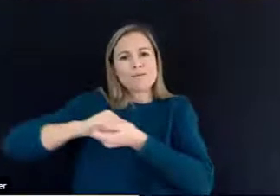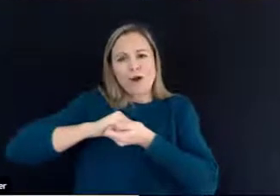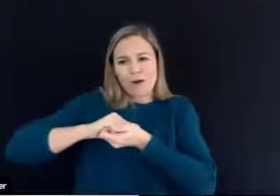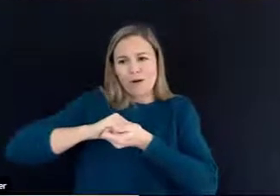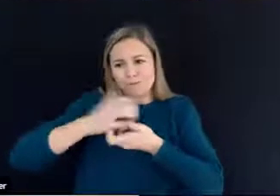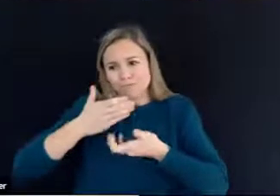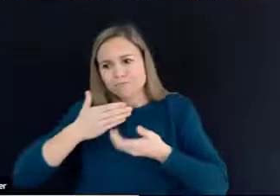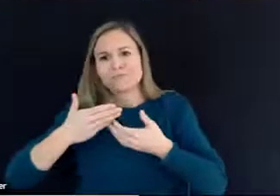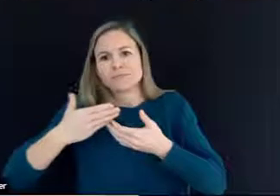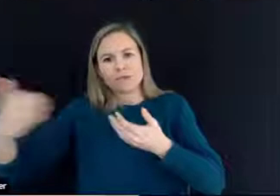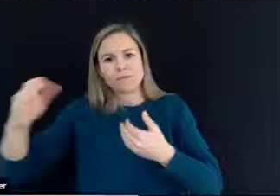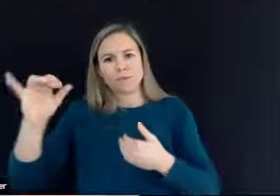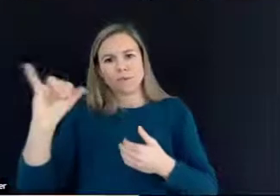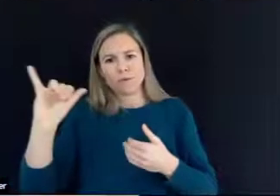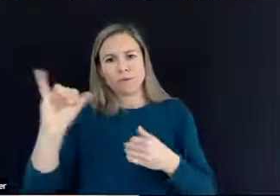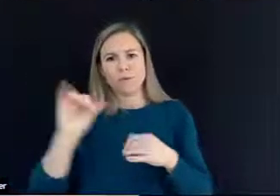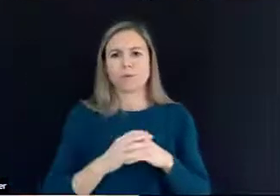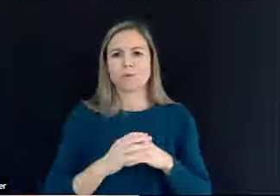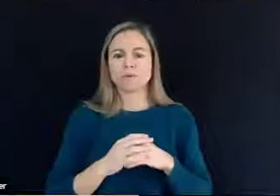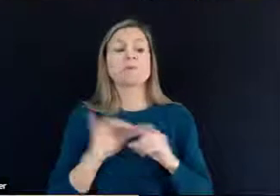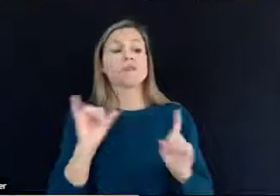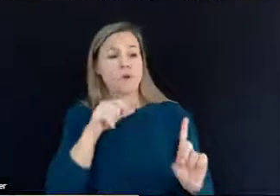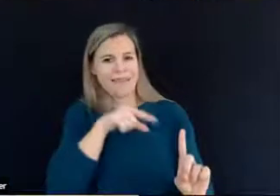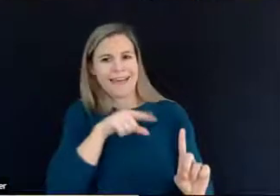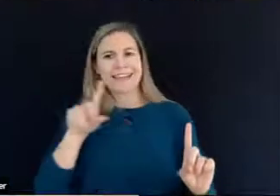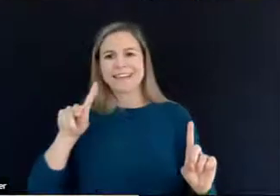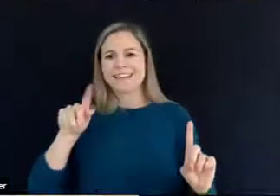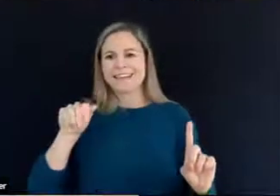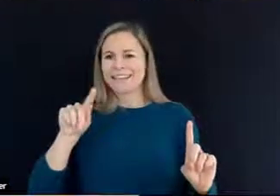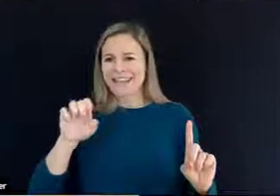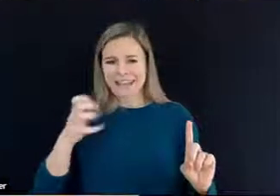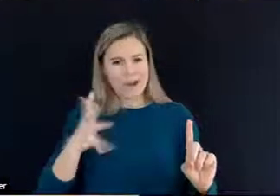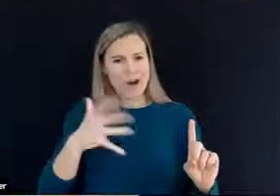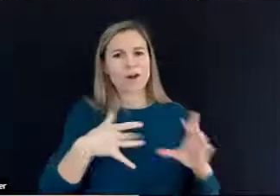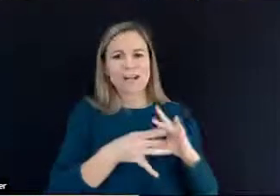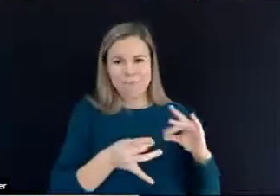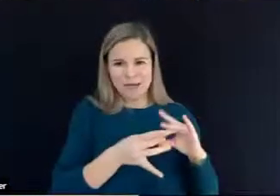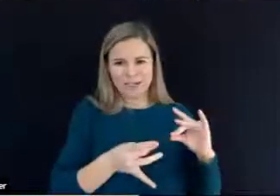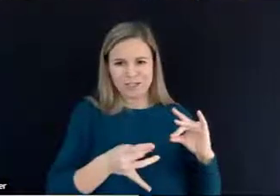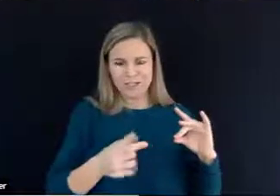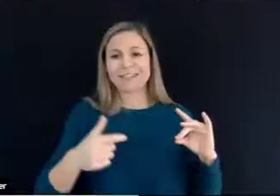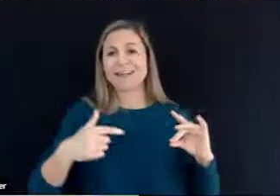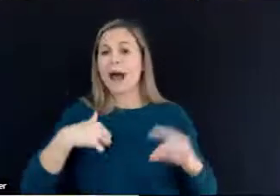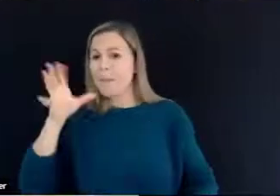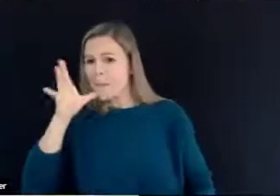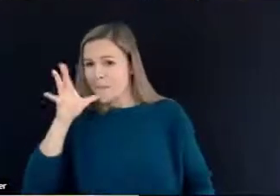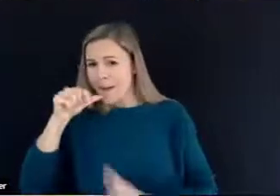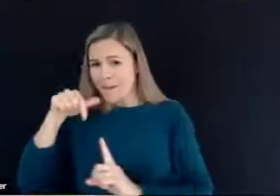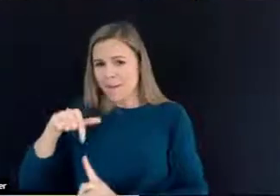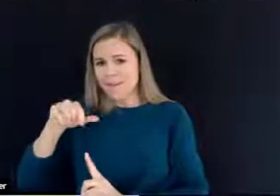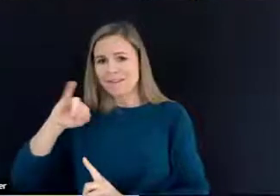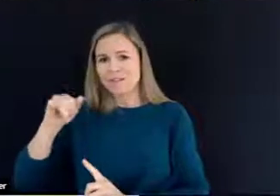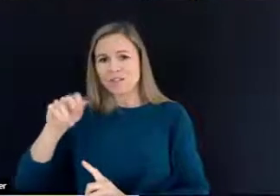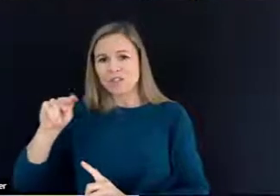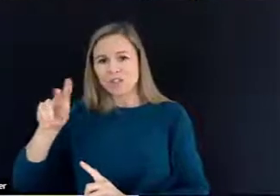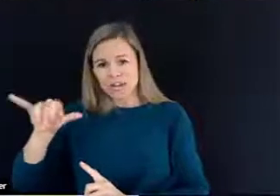So, as Katie mentioned, I'm the mother of Ginny. Ginny was born in 2008,